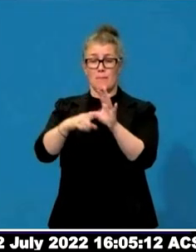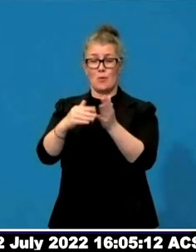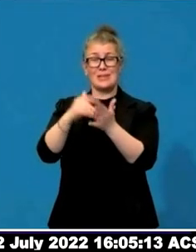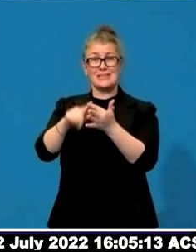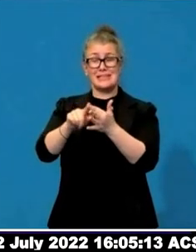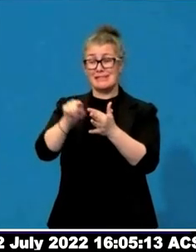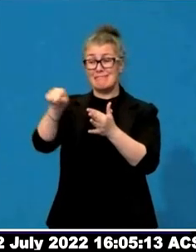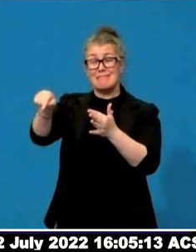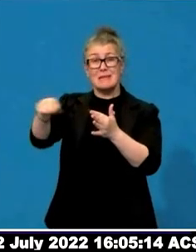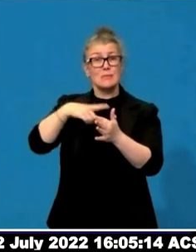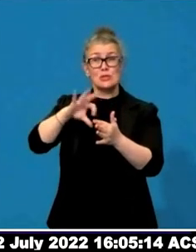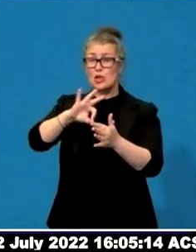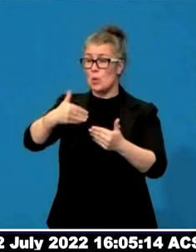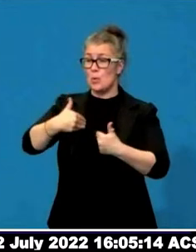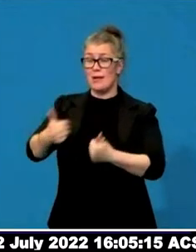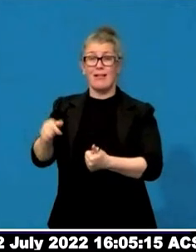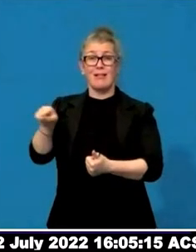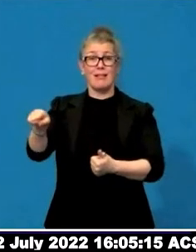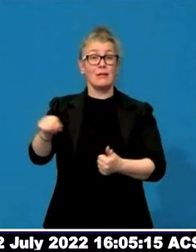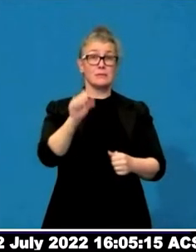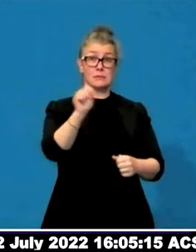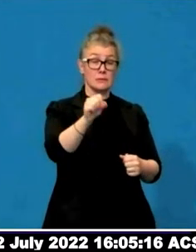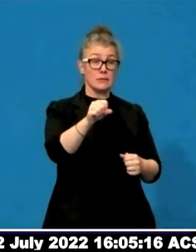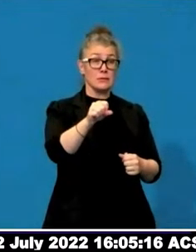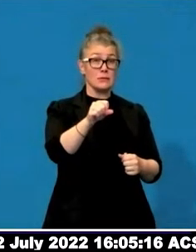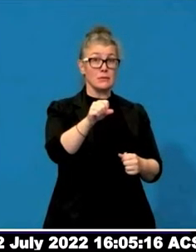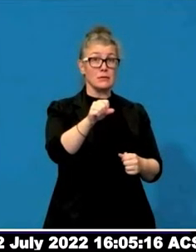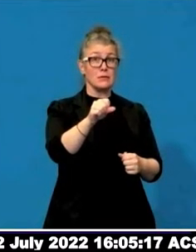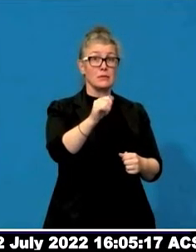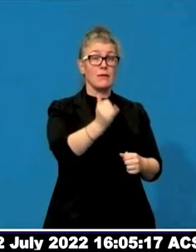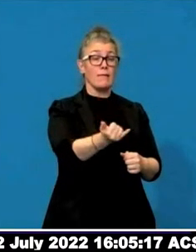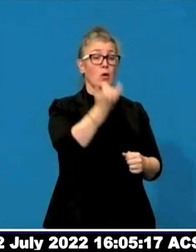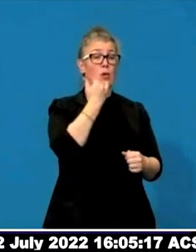Like - I got a phone call from Kernisha, because I was at home.